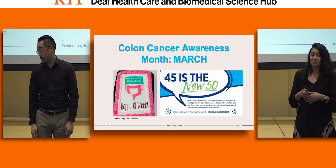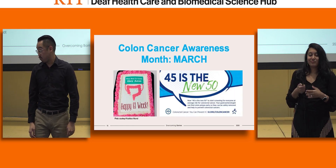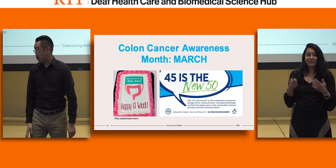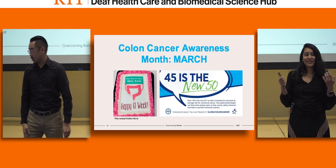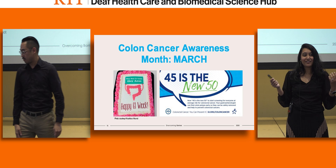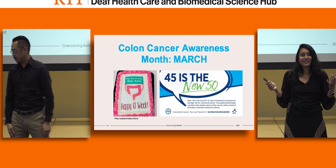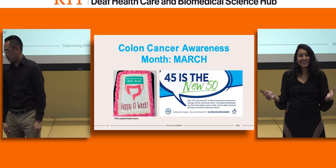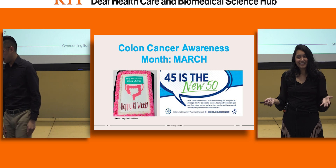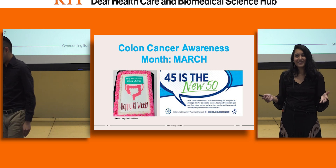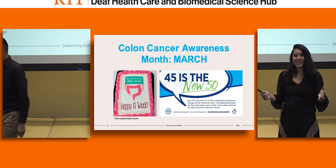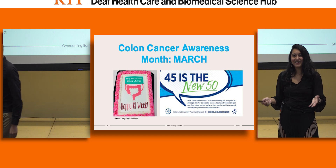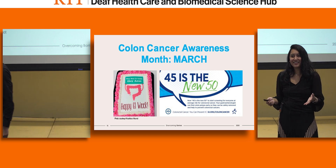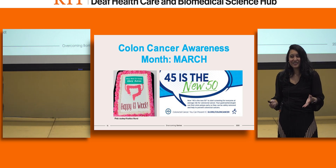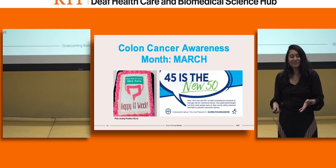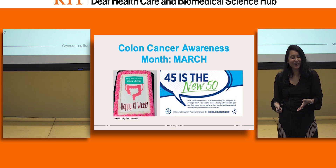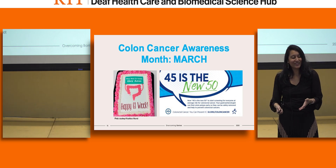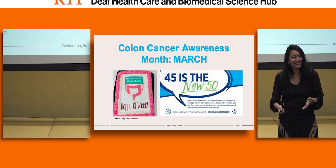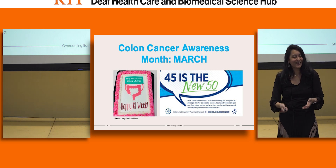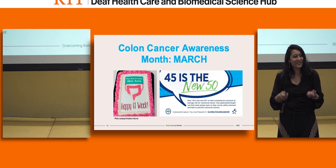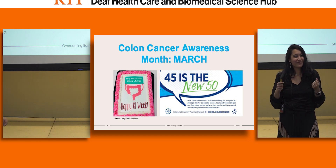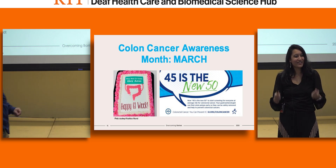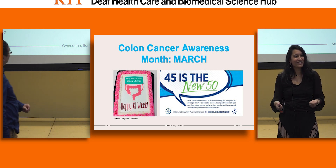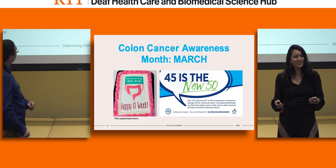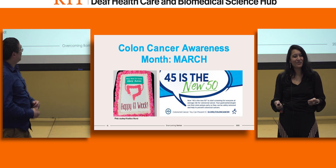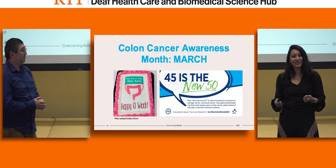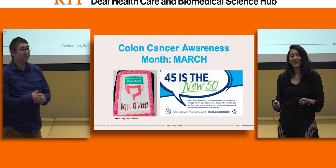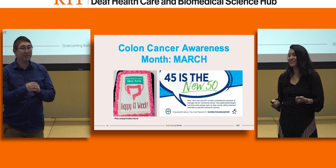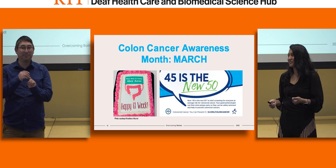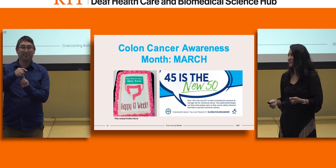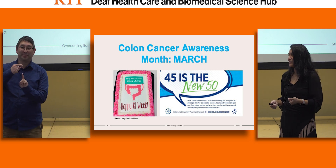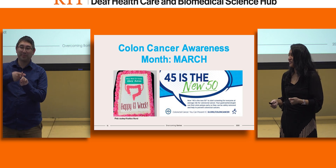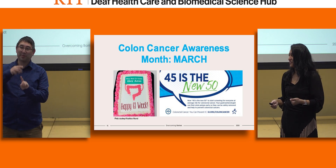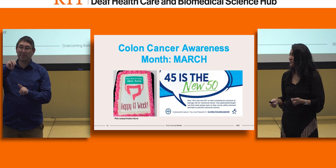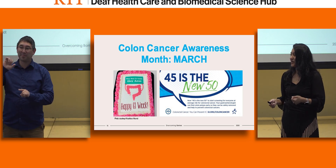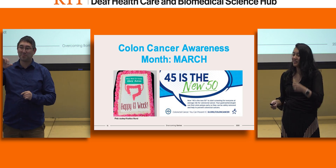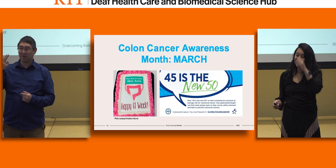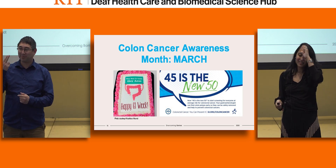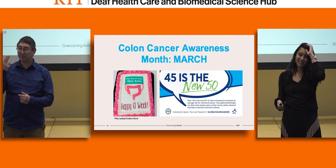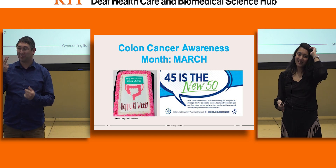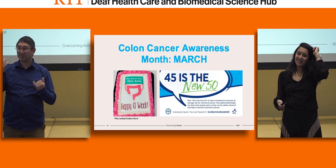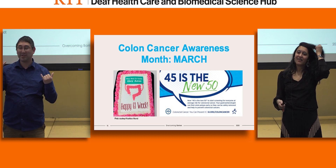So, we are still technically in March, and March is Colon Cancer Awareness Month.